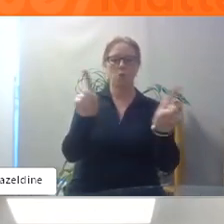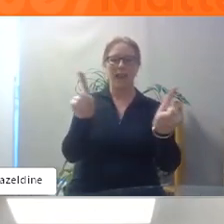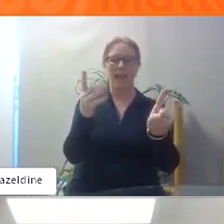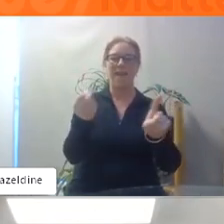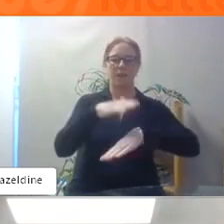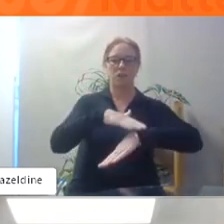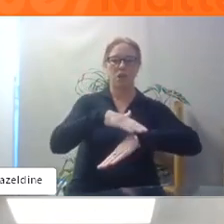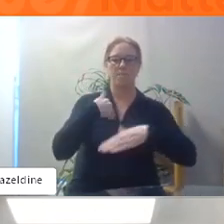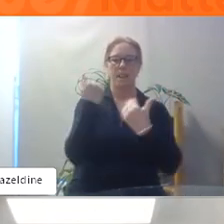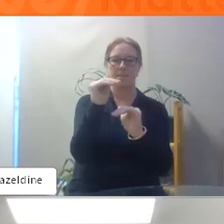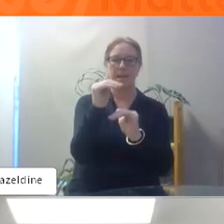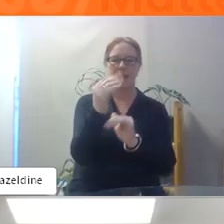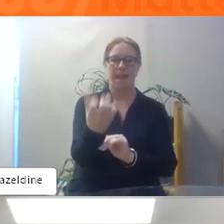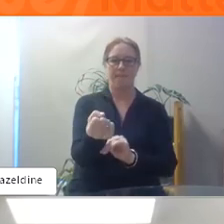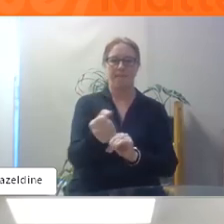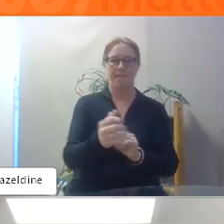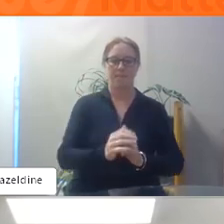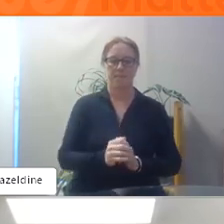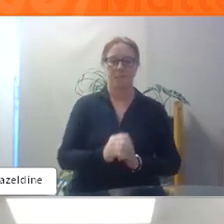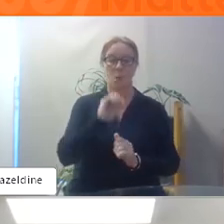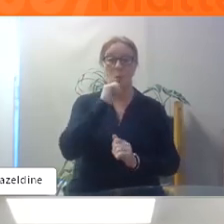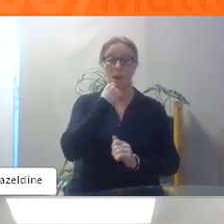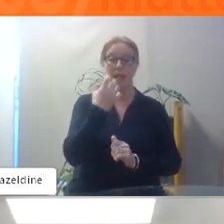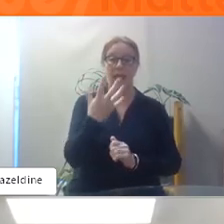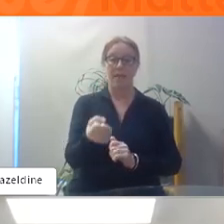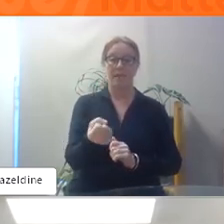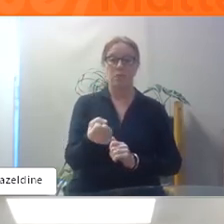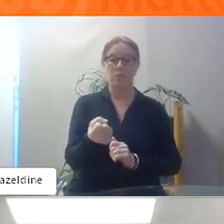for the panel today. So I'll have to draw our questions to a close